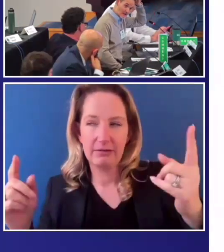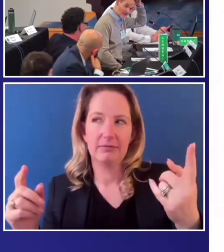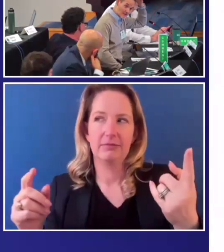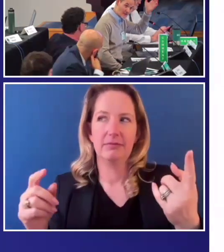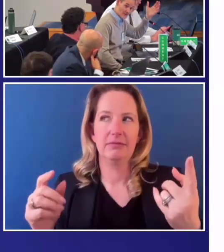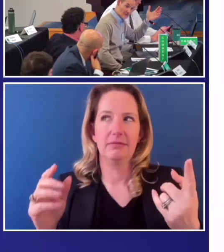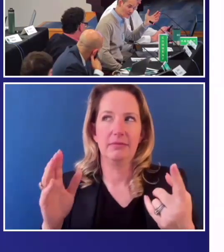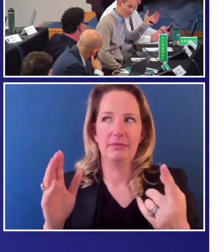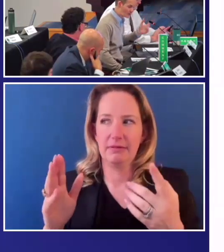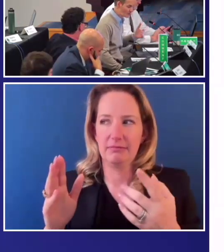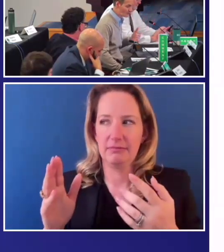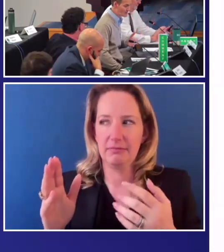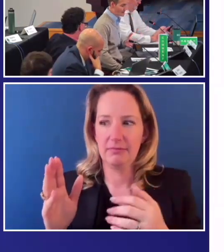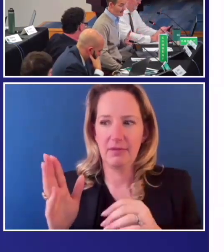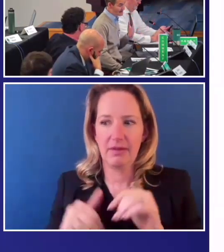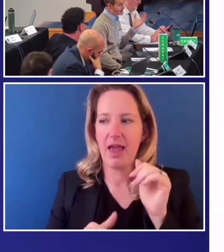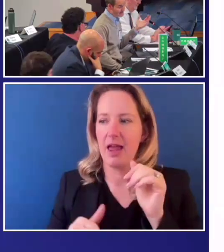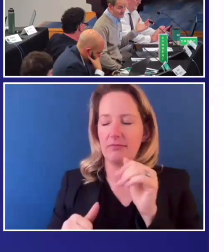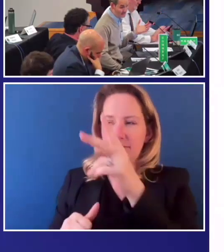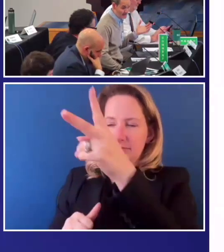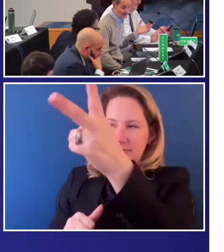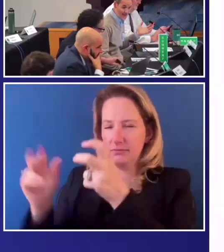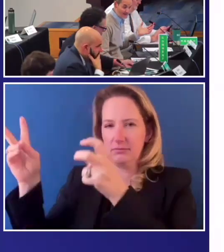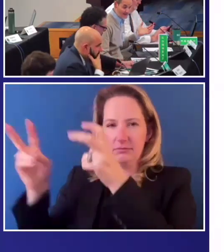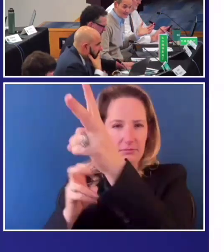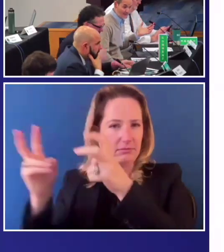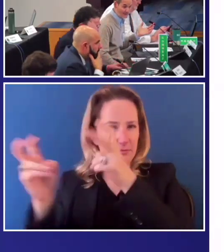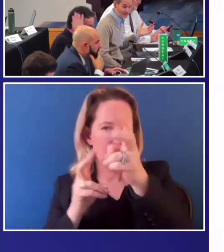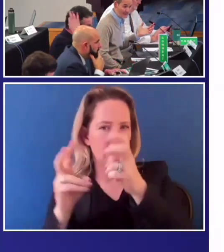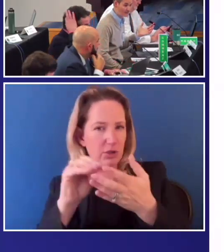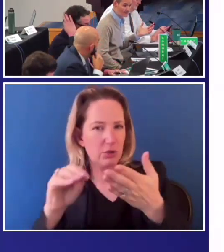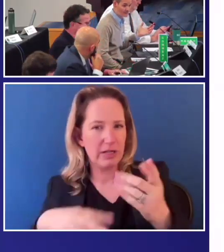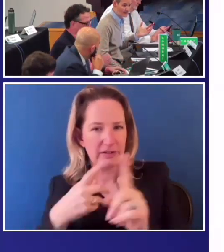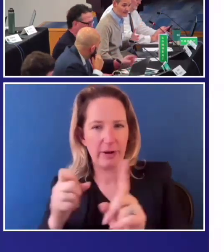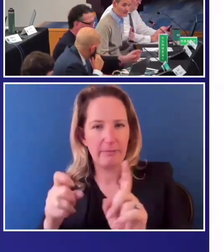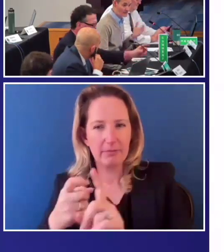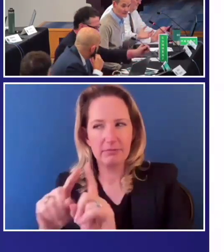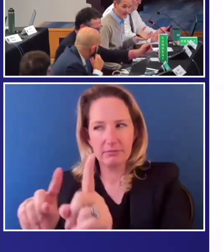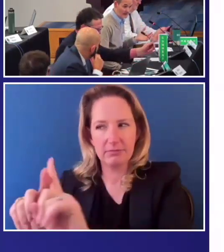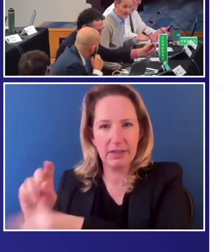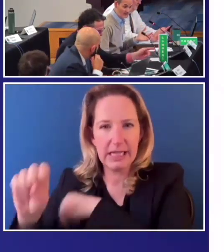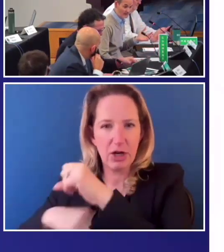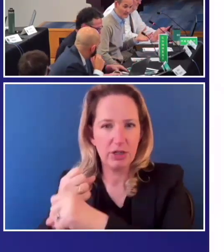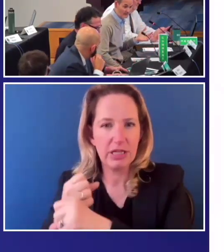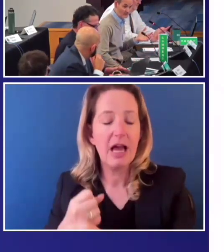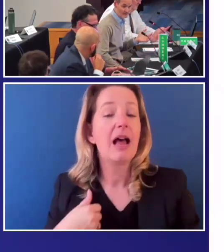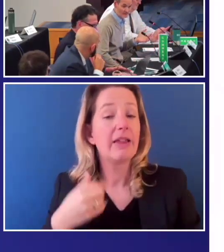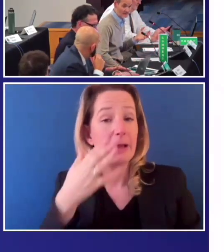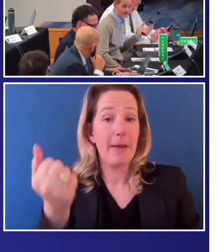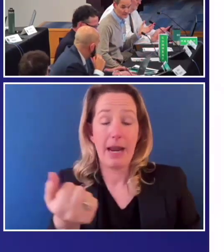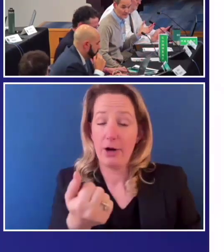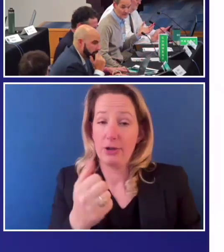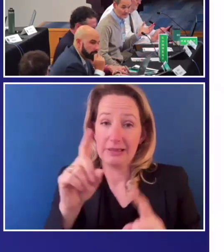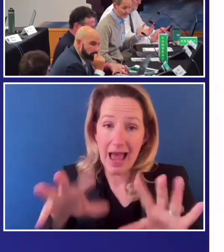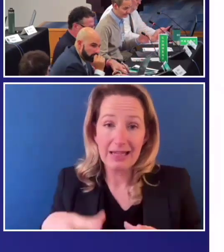different years. So I think it makes for a better test and a better comparison. And I also think it'd be a lot easier for the Department to administer.